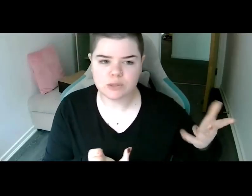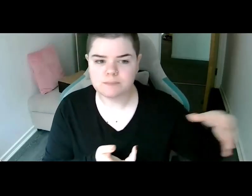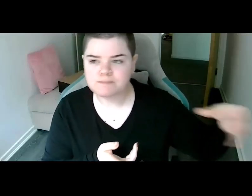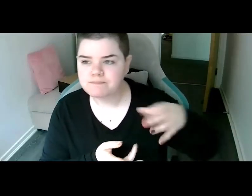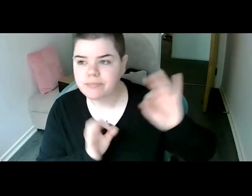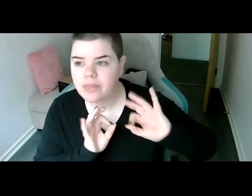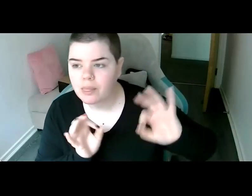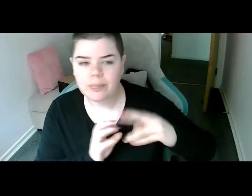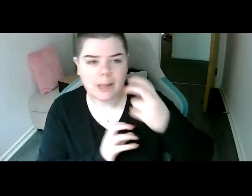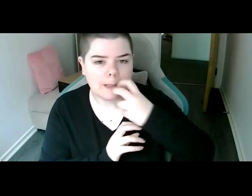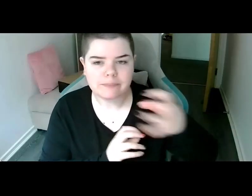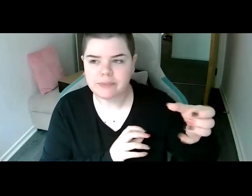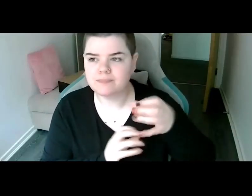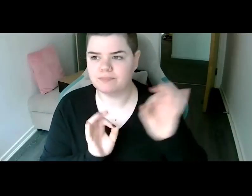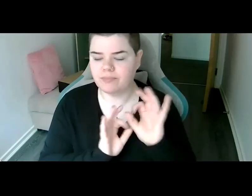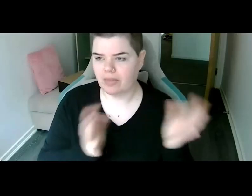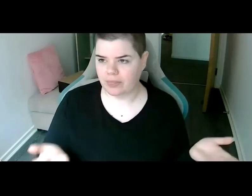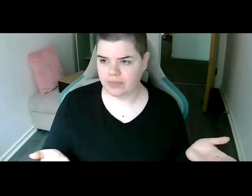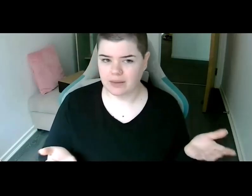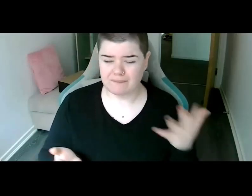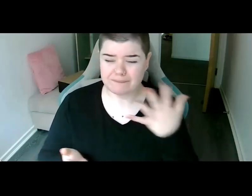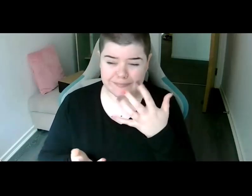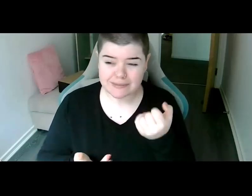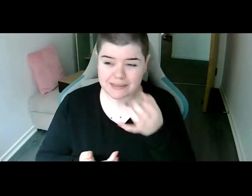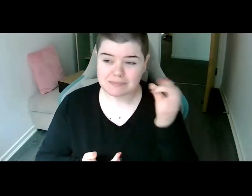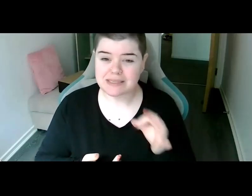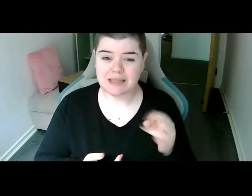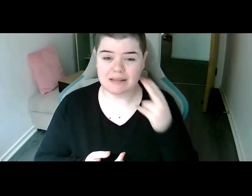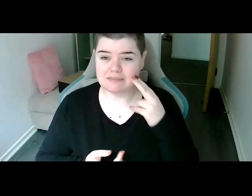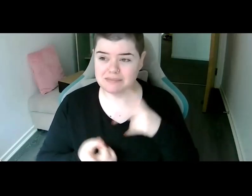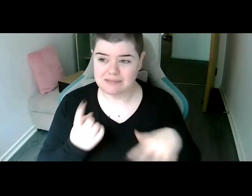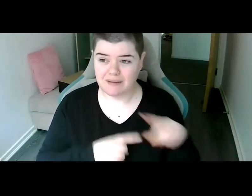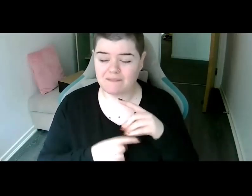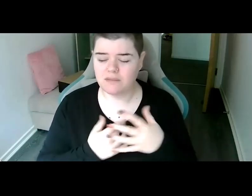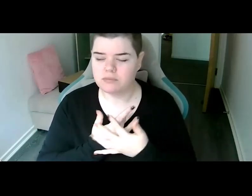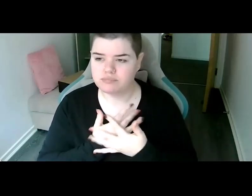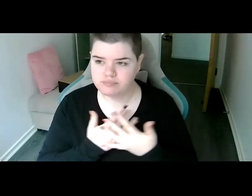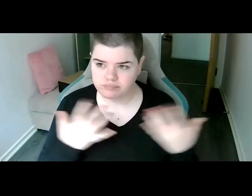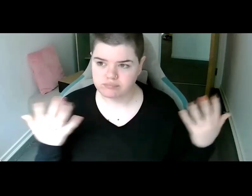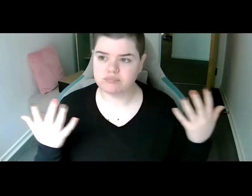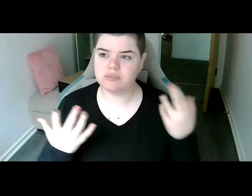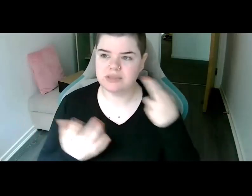because they don't have that communication that they needed, that they don't have an interpreter.